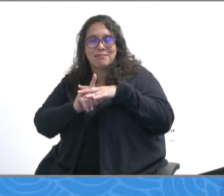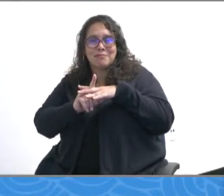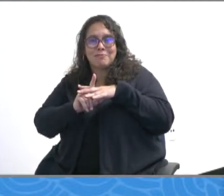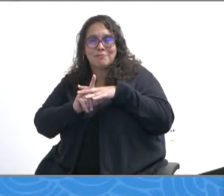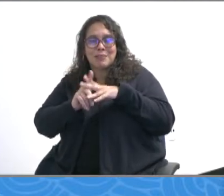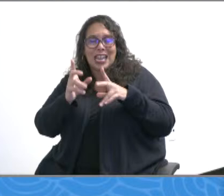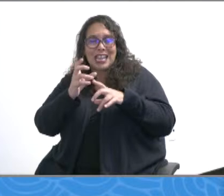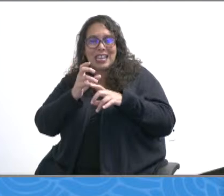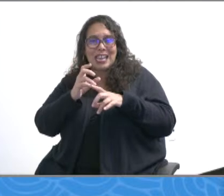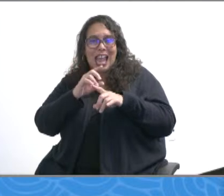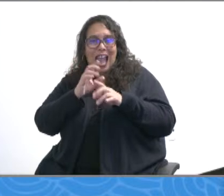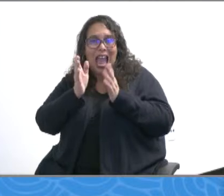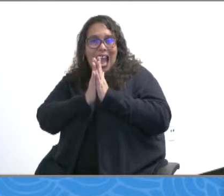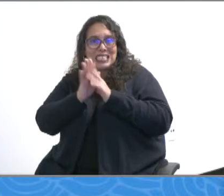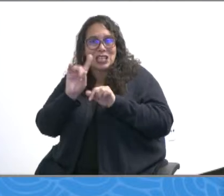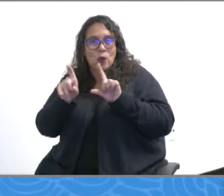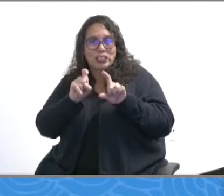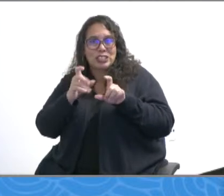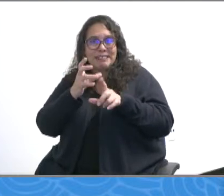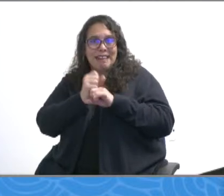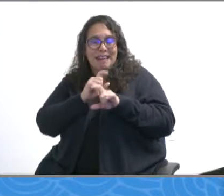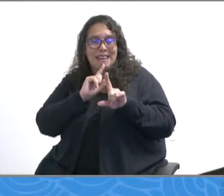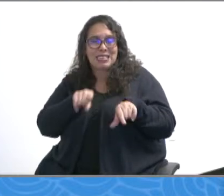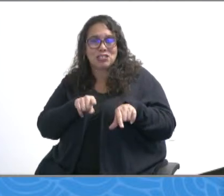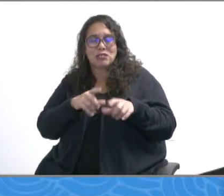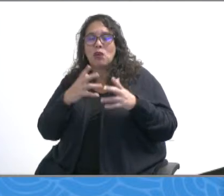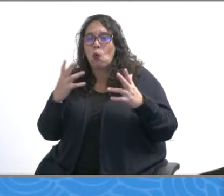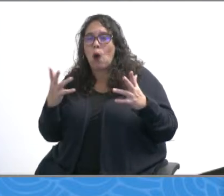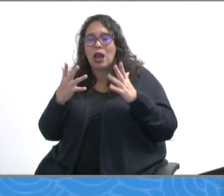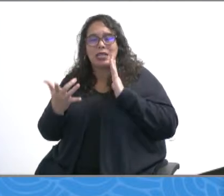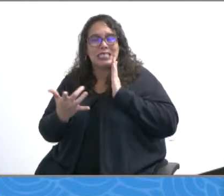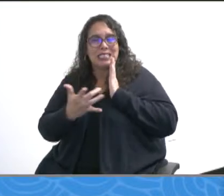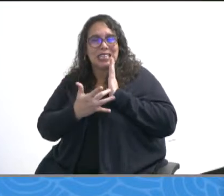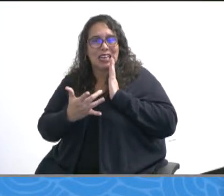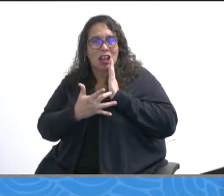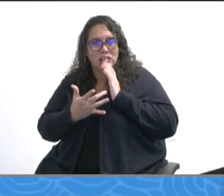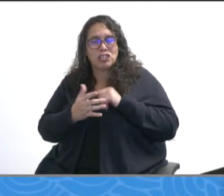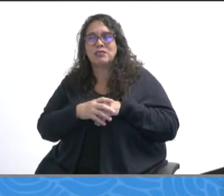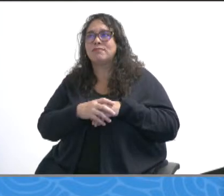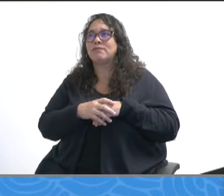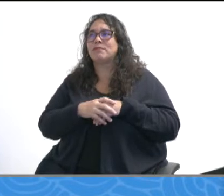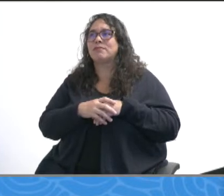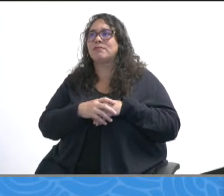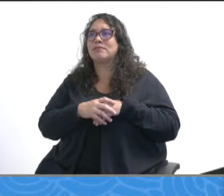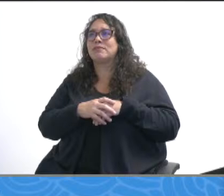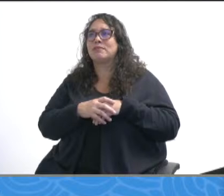And these common themes included technology and professional development and interventions,